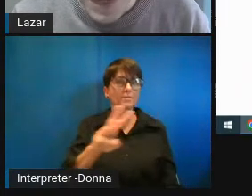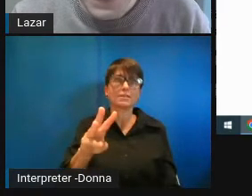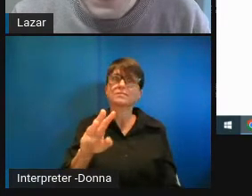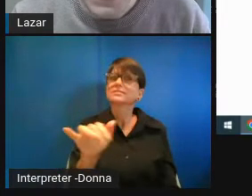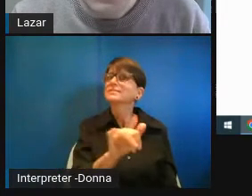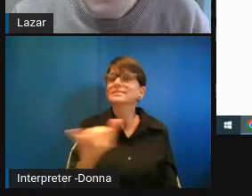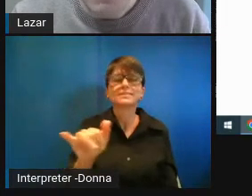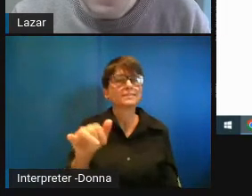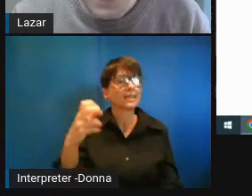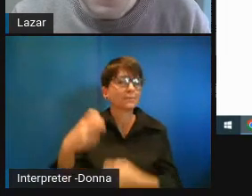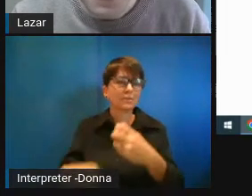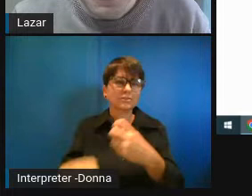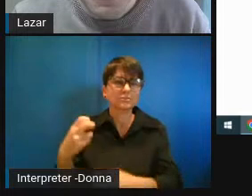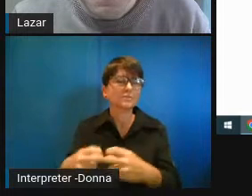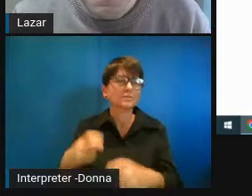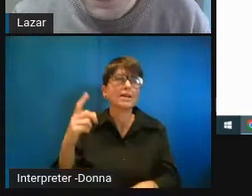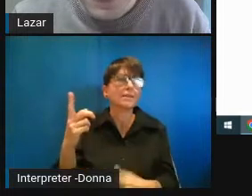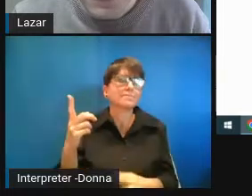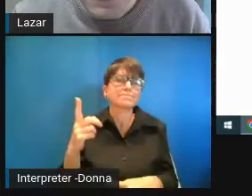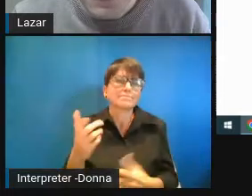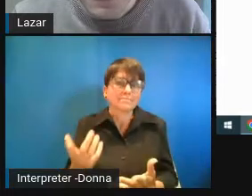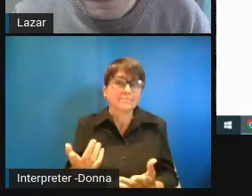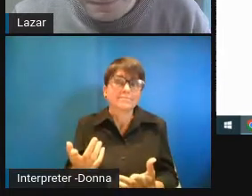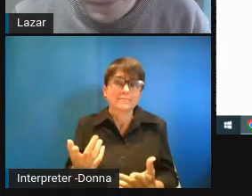Anne can remember that. Yes, we also remember that.